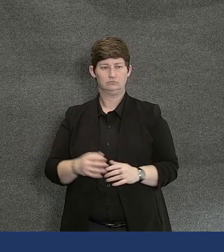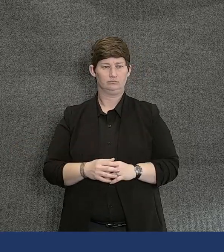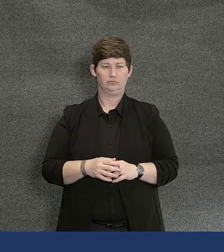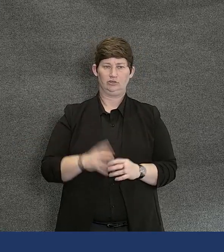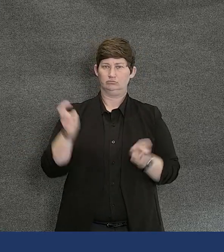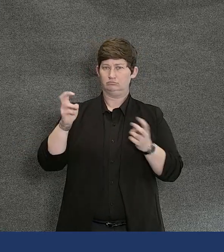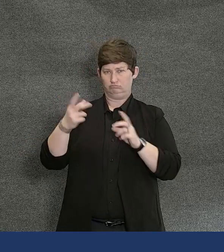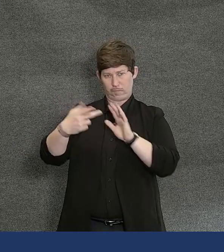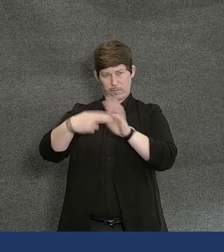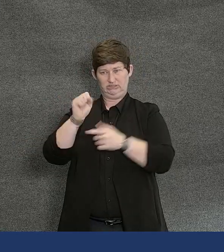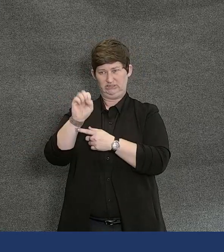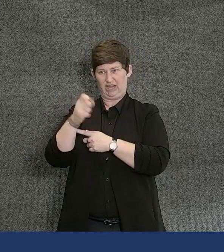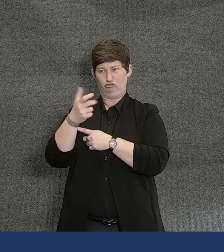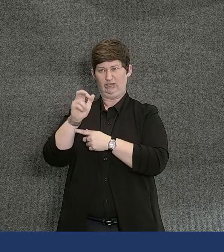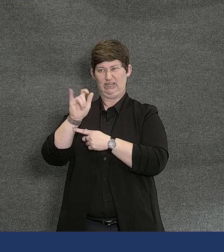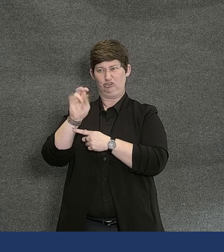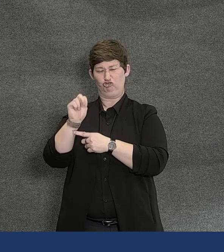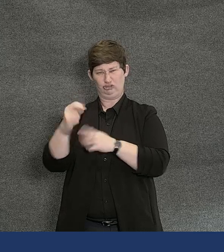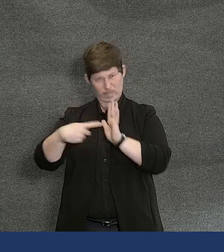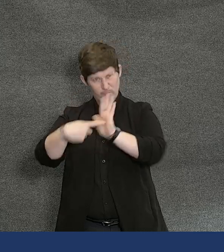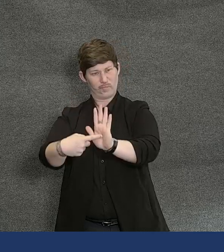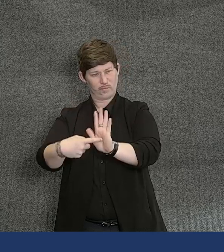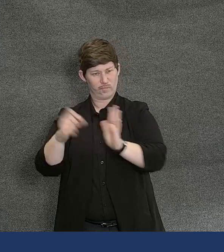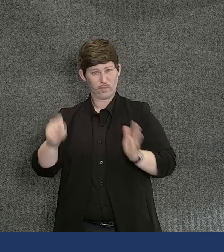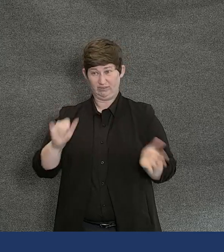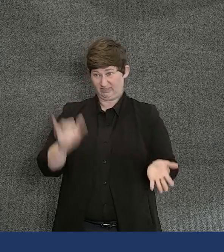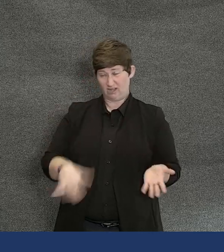that we need leads to segregation.